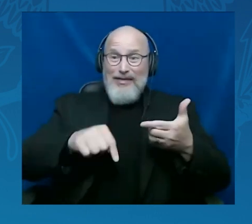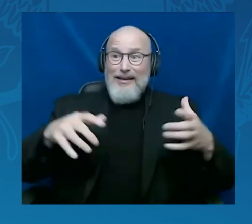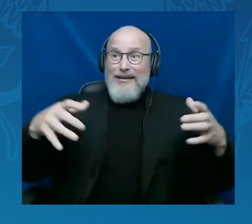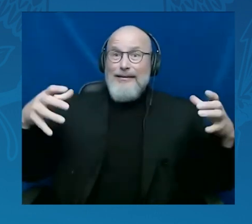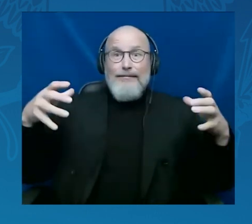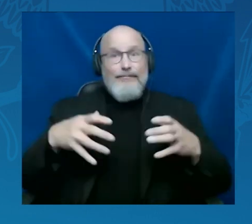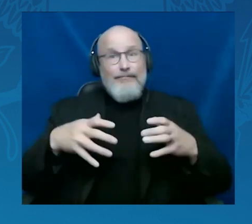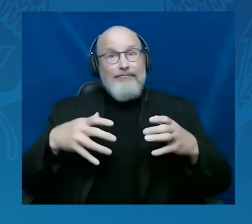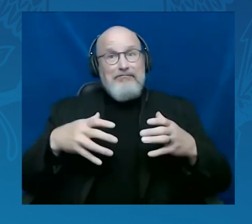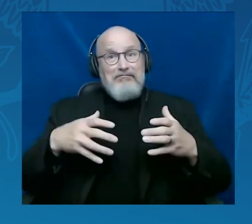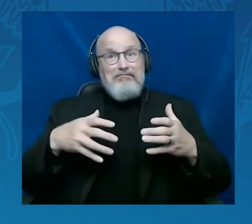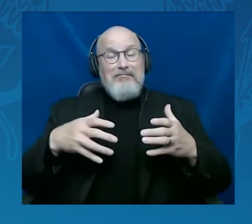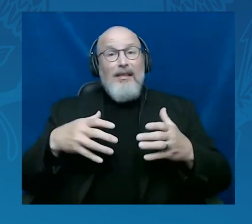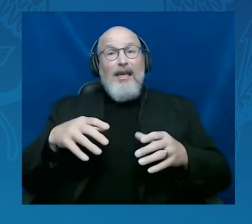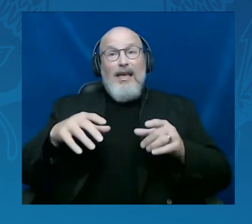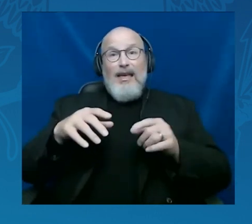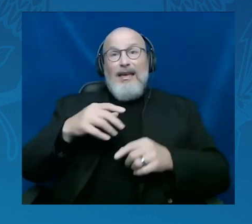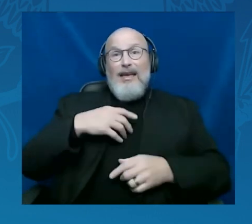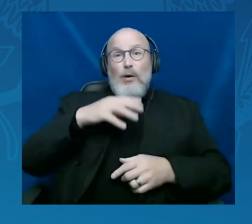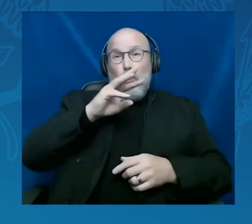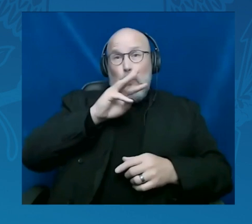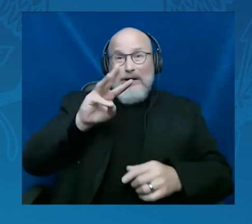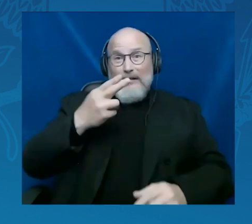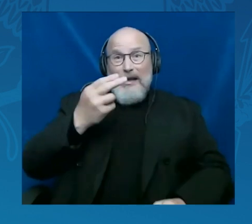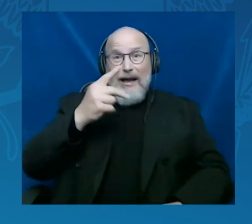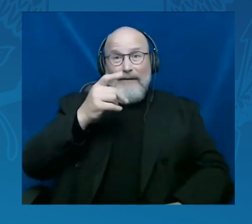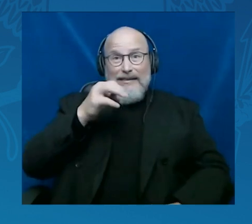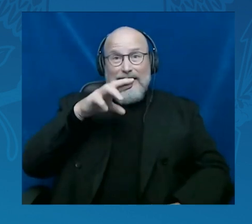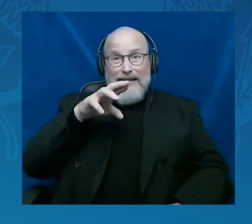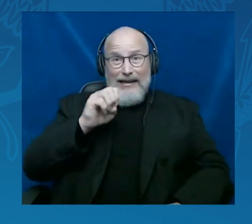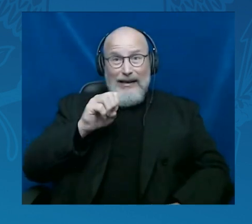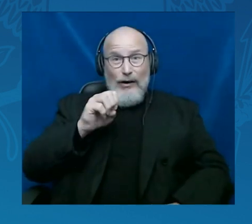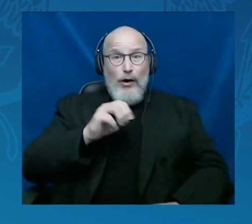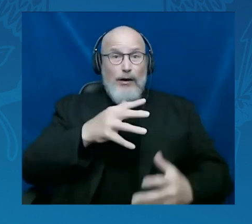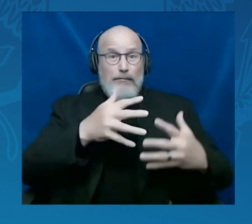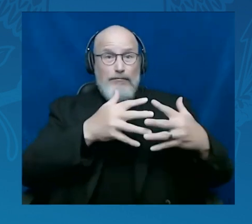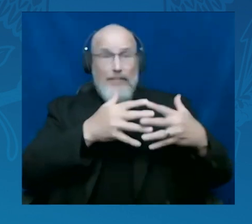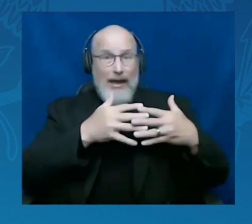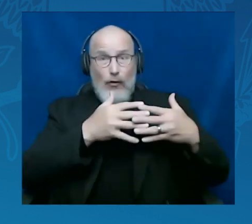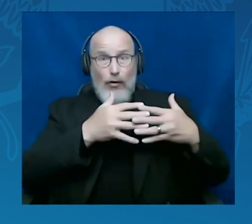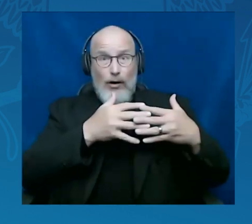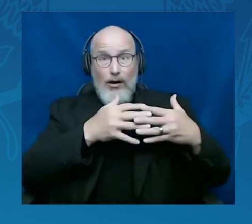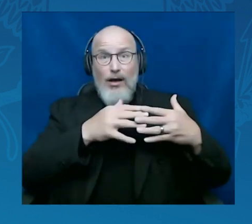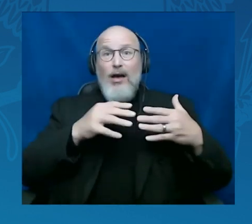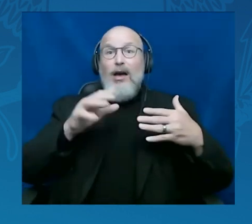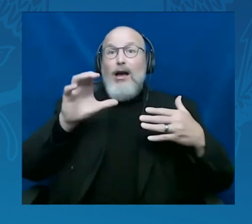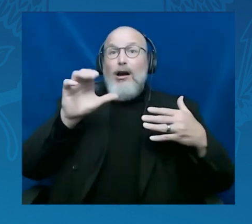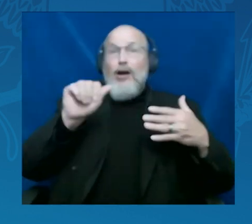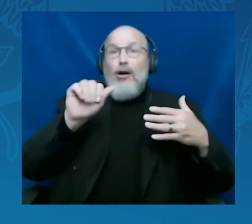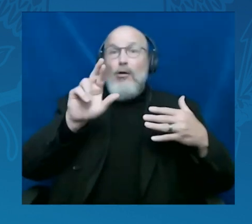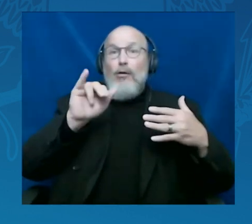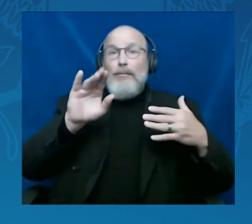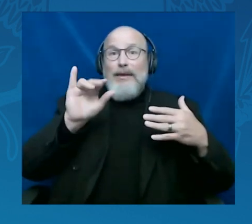As a neighbor in the Western Hemisphere, the United States shares a common bond with the nations of the Caribbean.